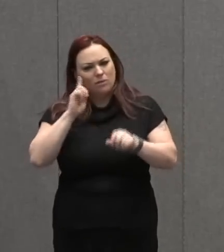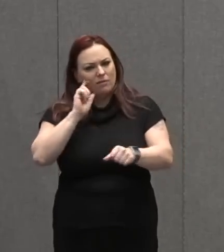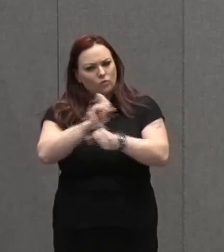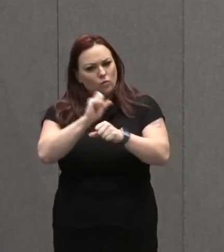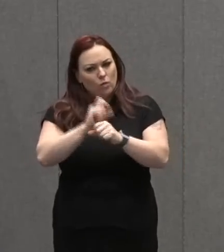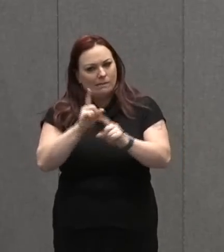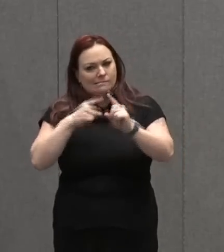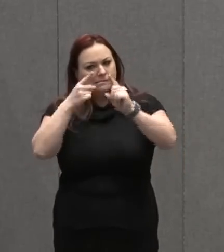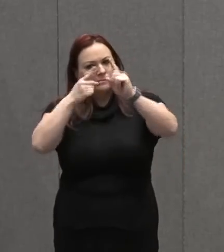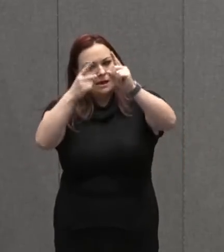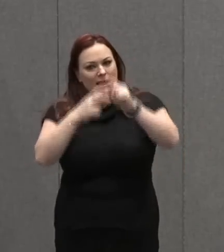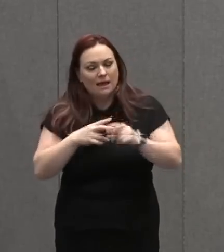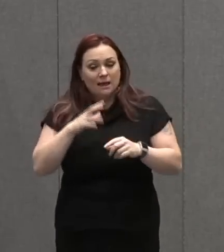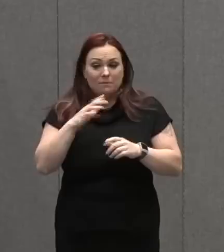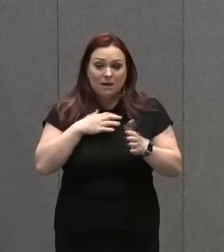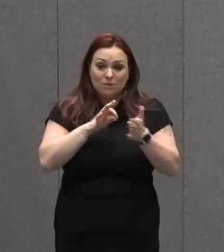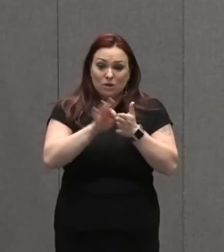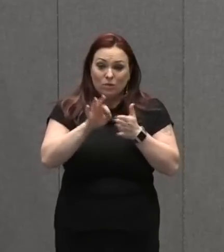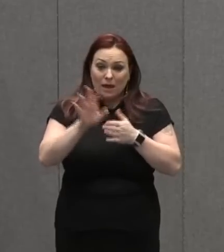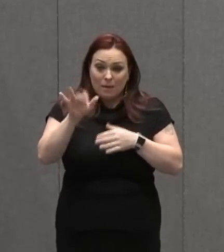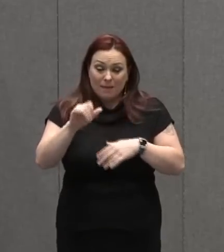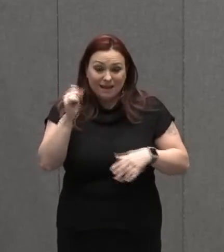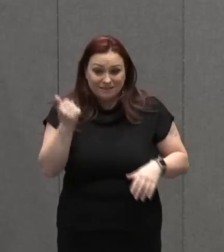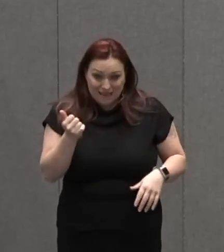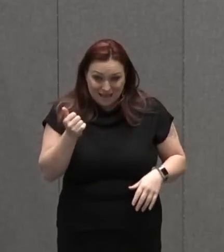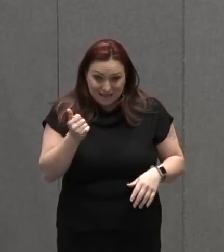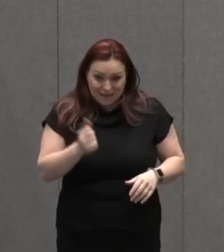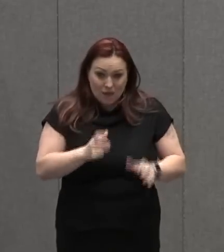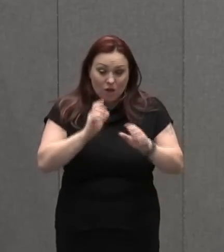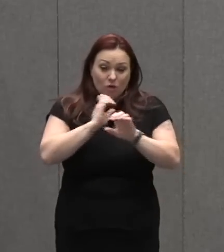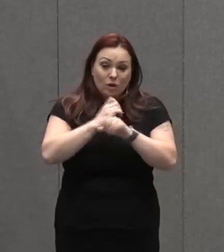So, maybe you count by tens and create tick marks,